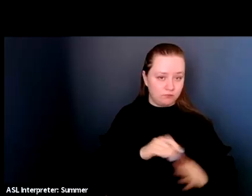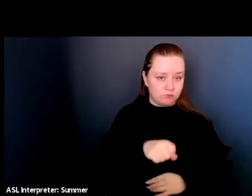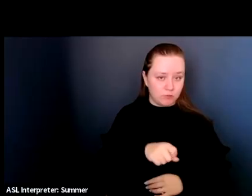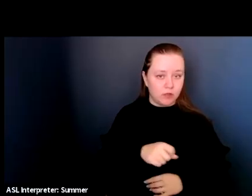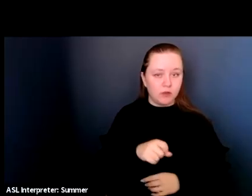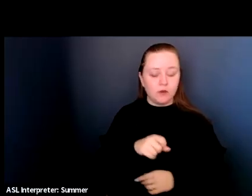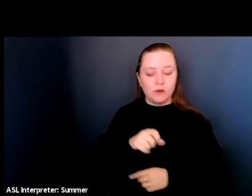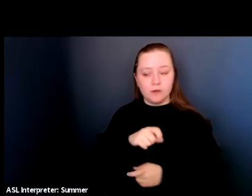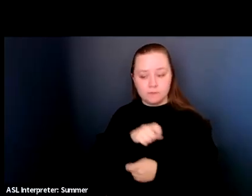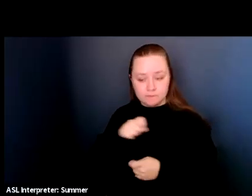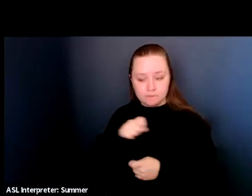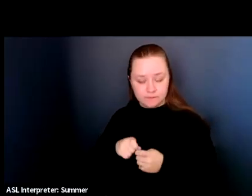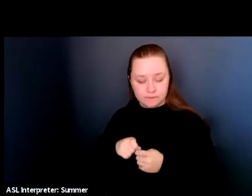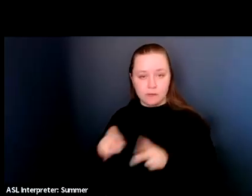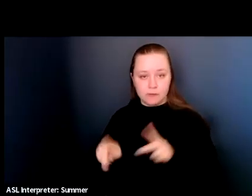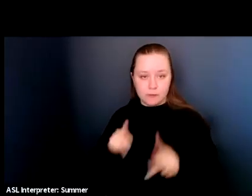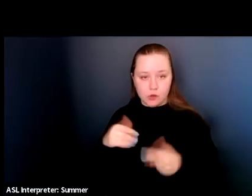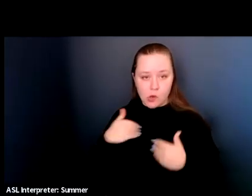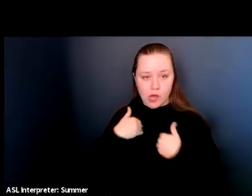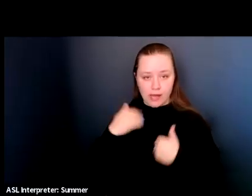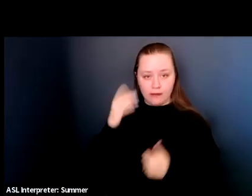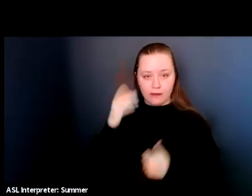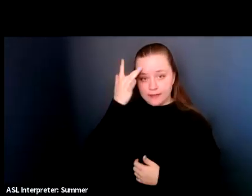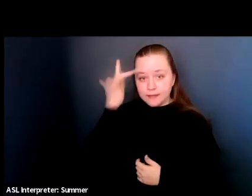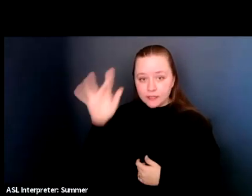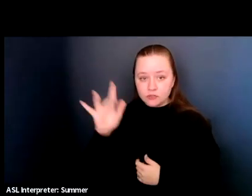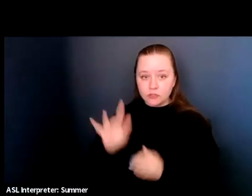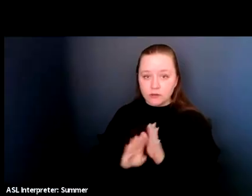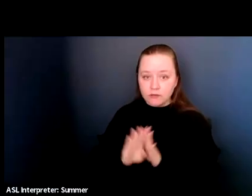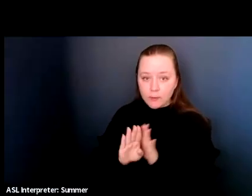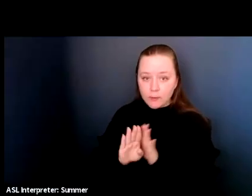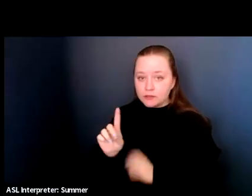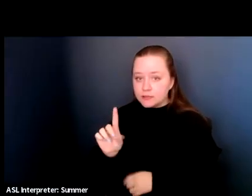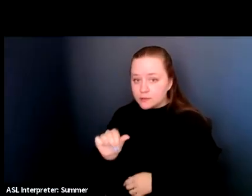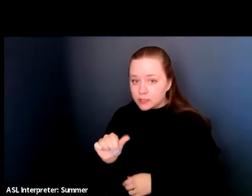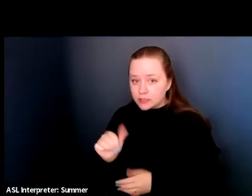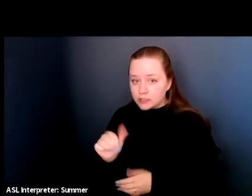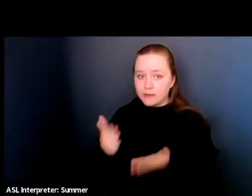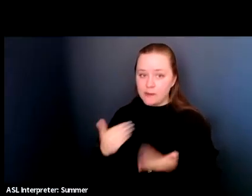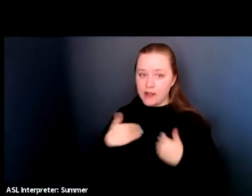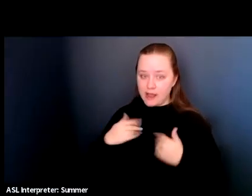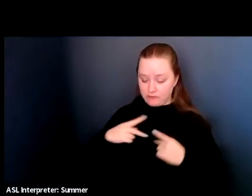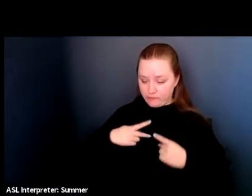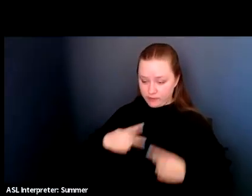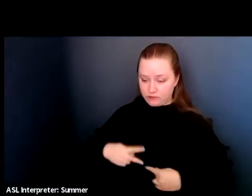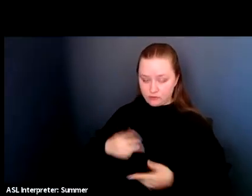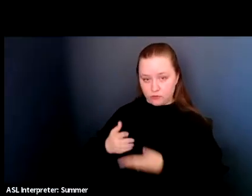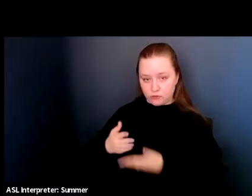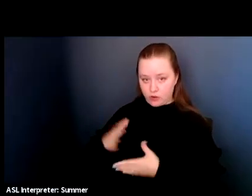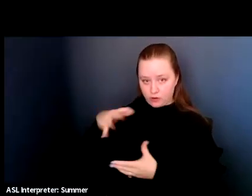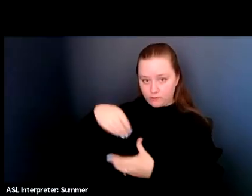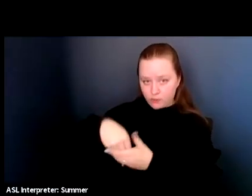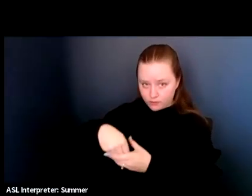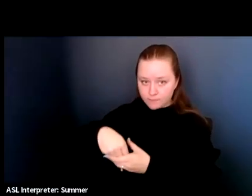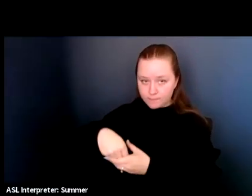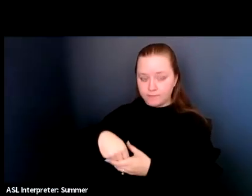intellectual and developmental disabilities, which may have a physical component, people with disabilities absolutely